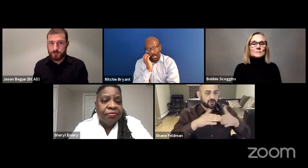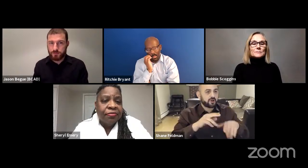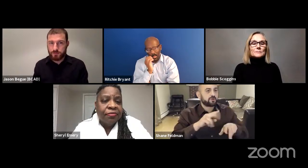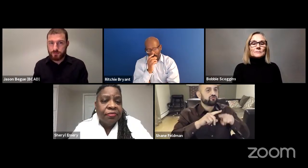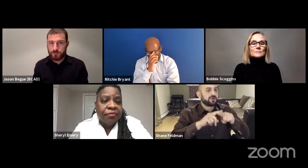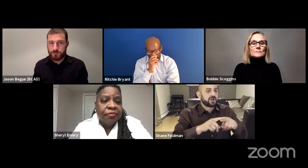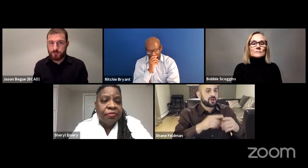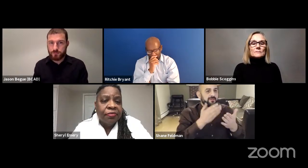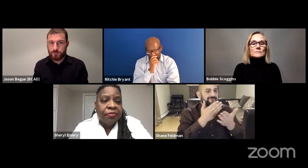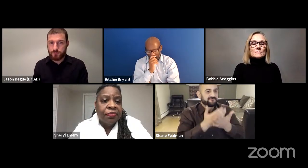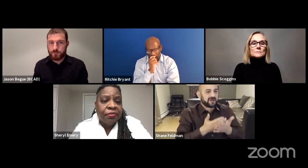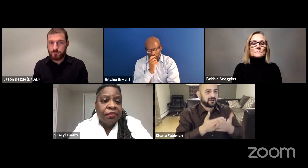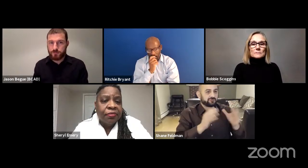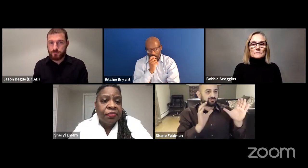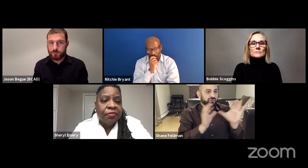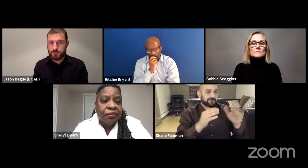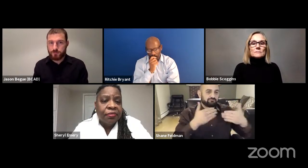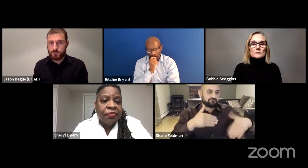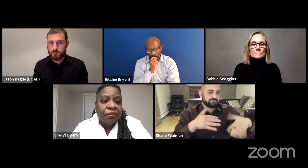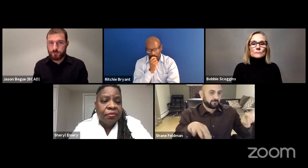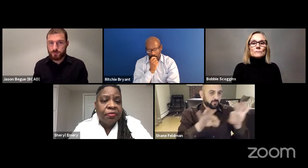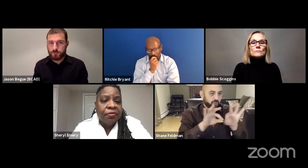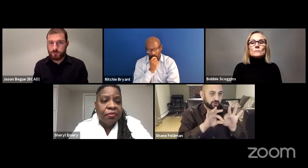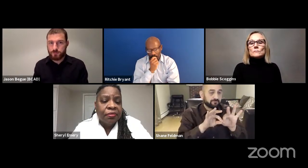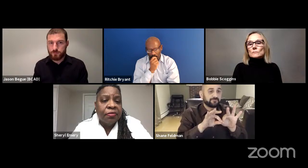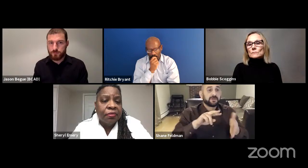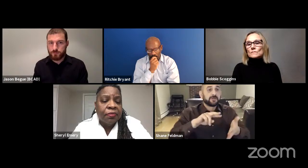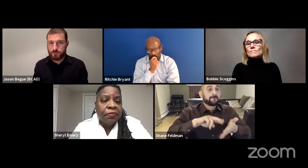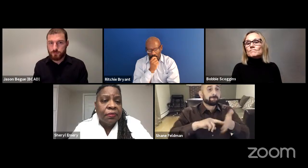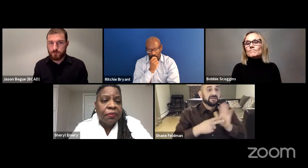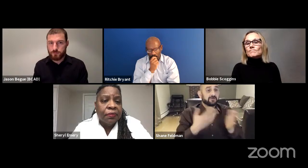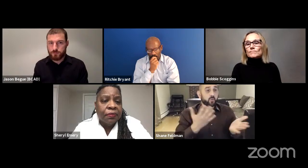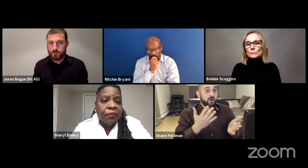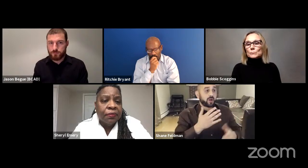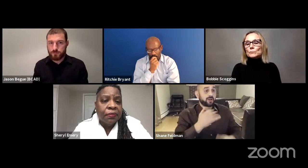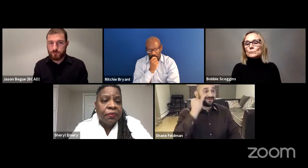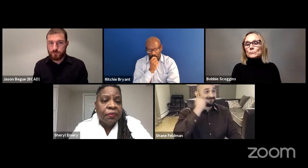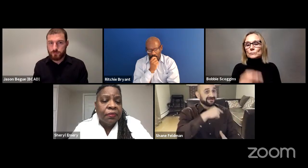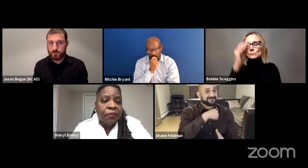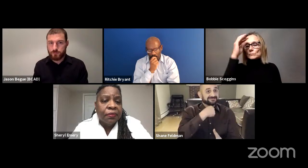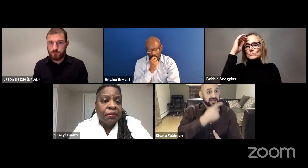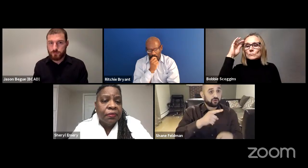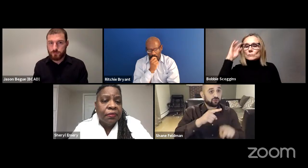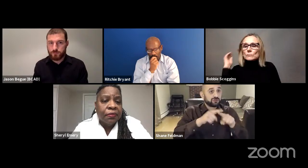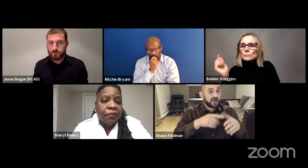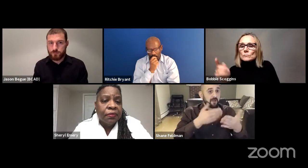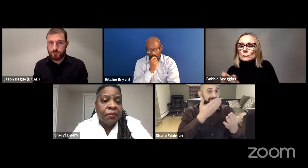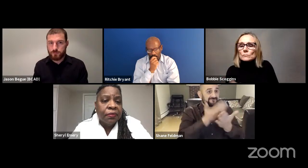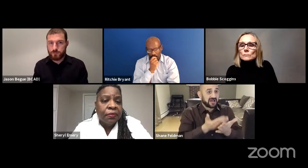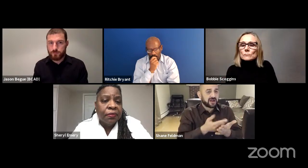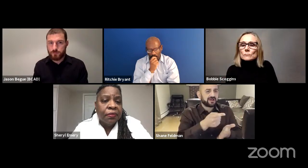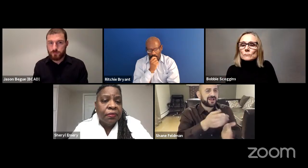must again be a focus on the reliability and validity for that evaluation or certification.